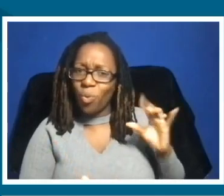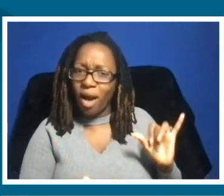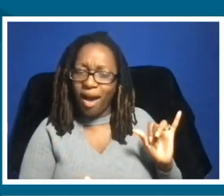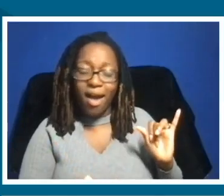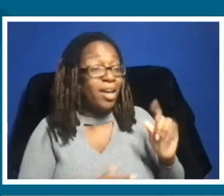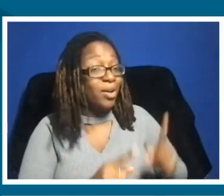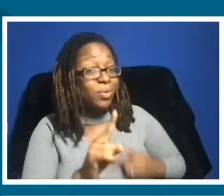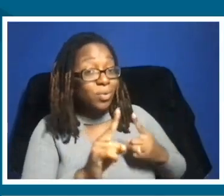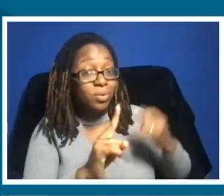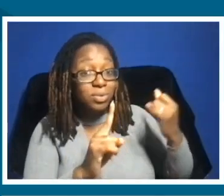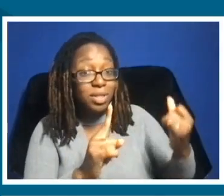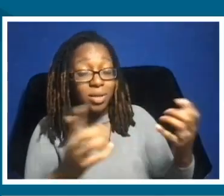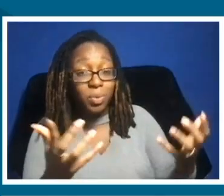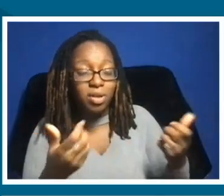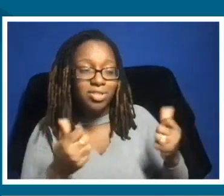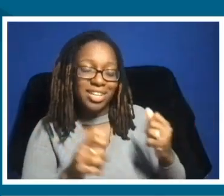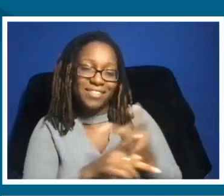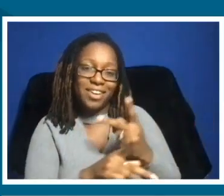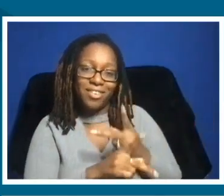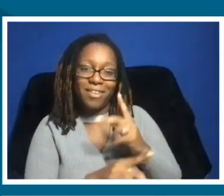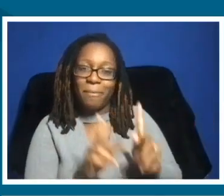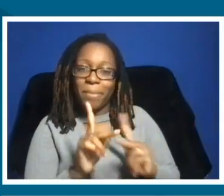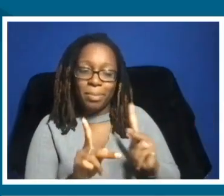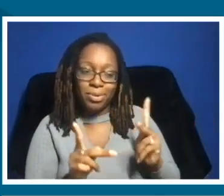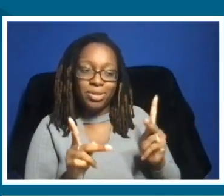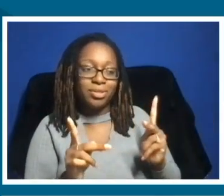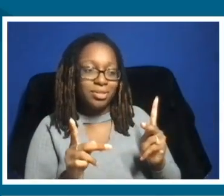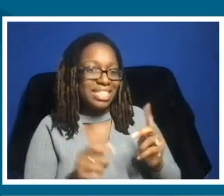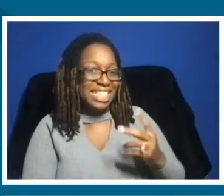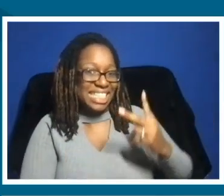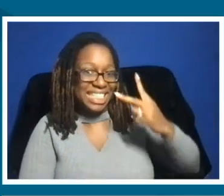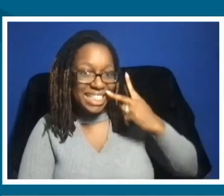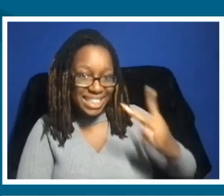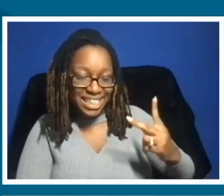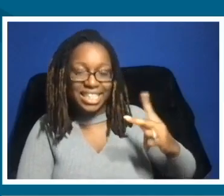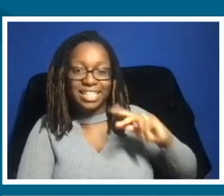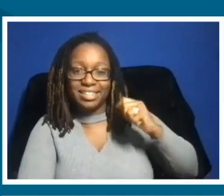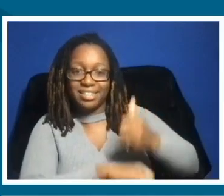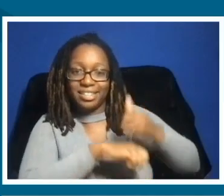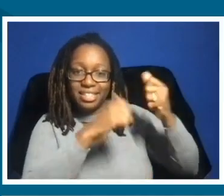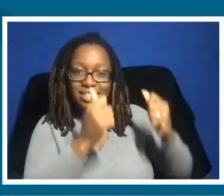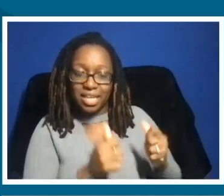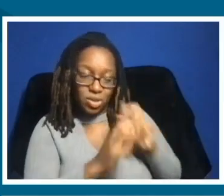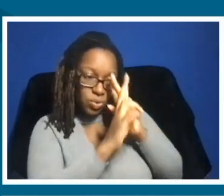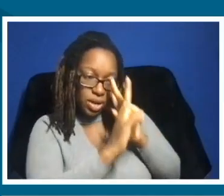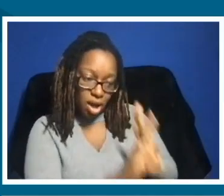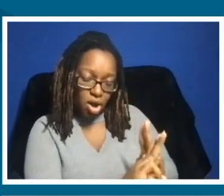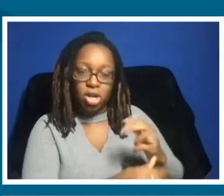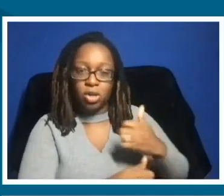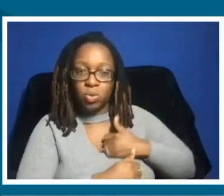to figure out a way to get people to see the statue and honor these soldiers